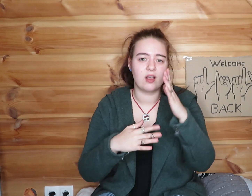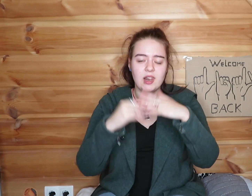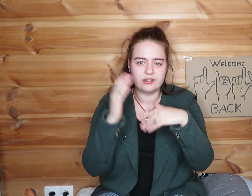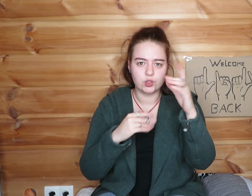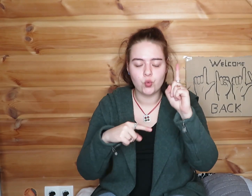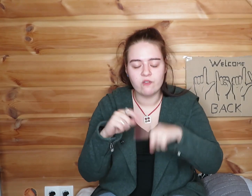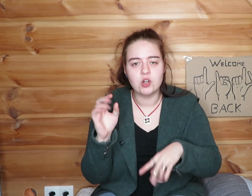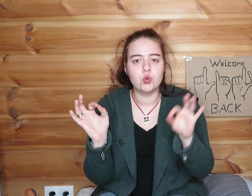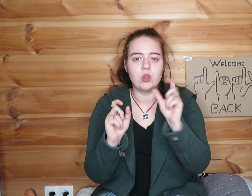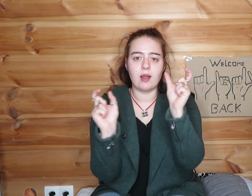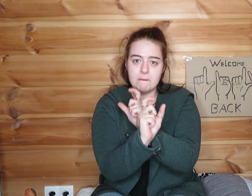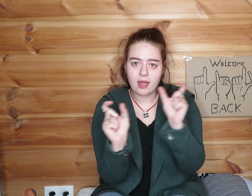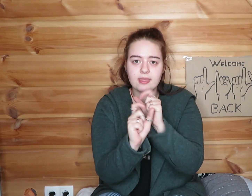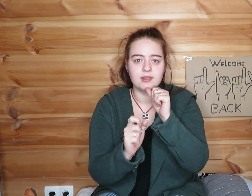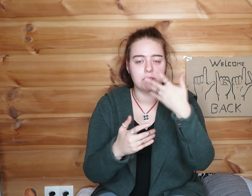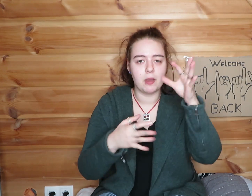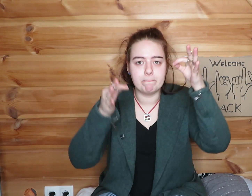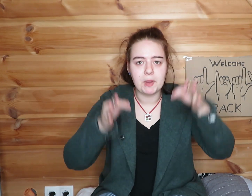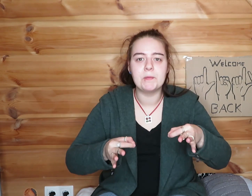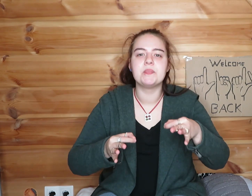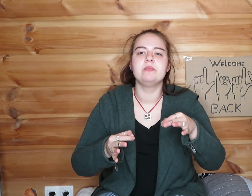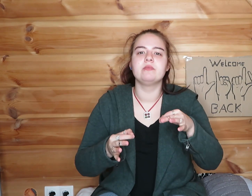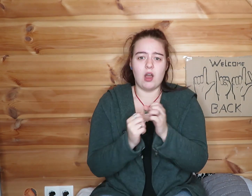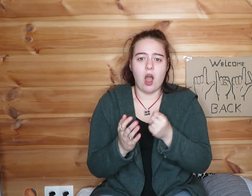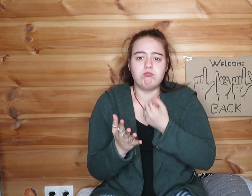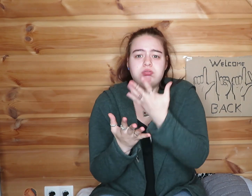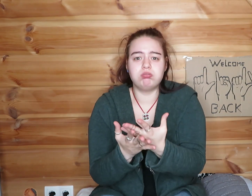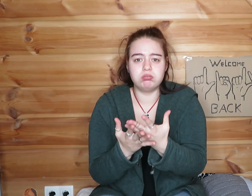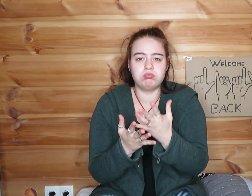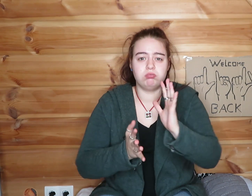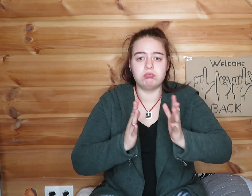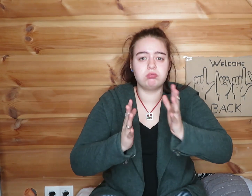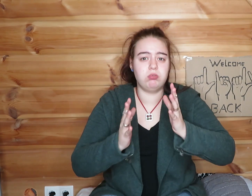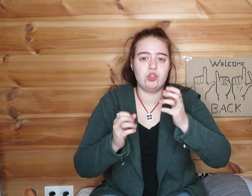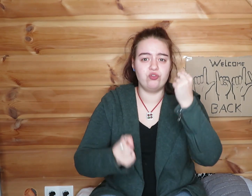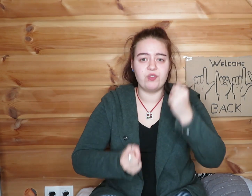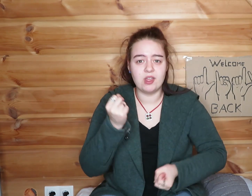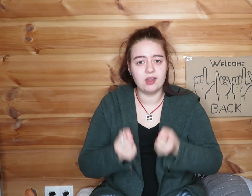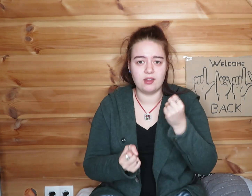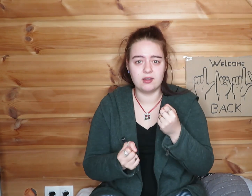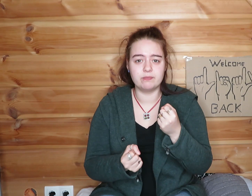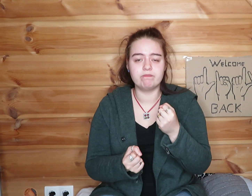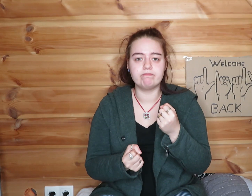or Classifier and grammer are signed wrong. Expressing yourself could be harder.